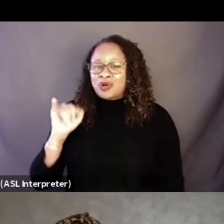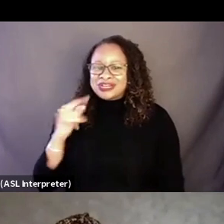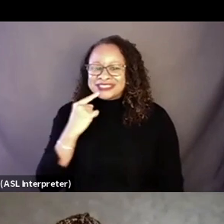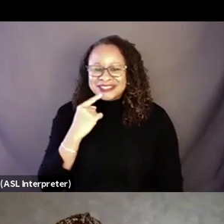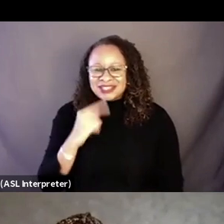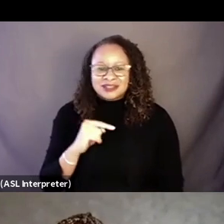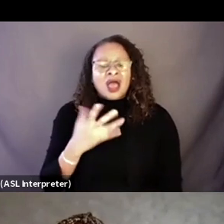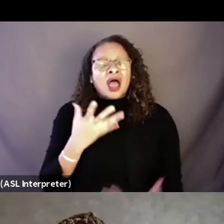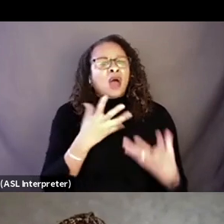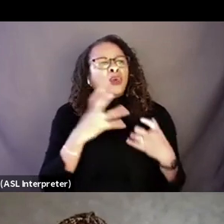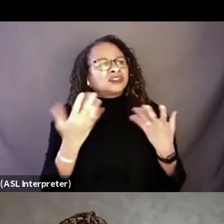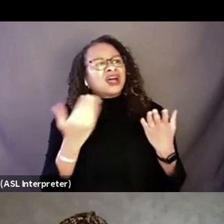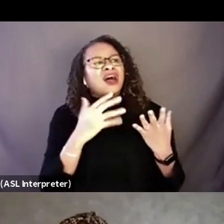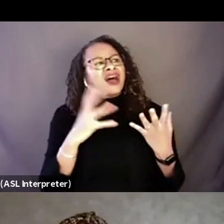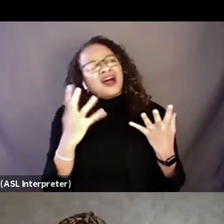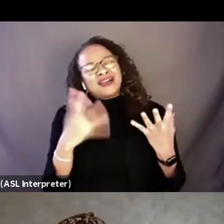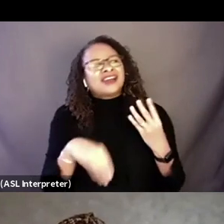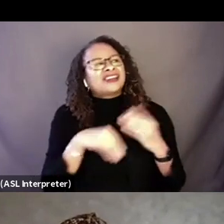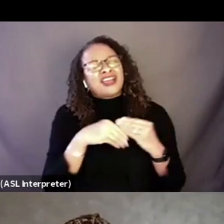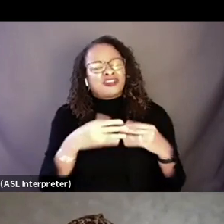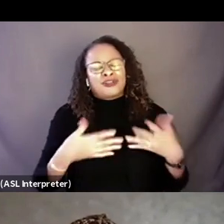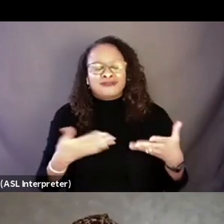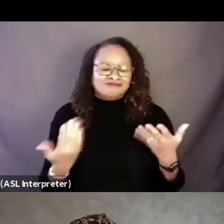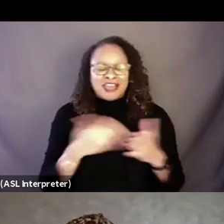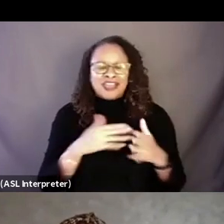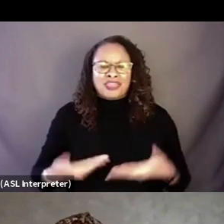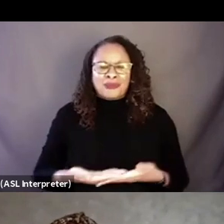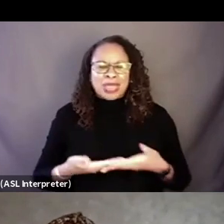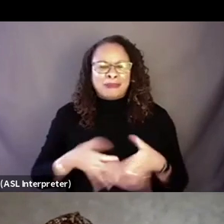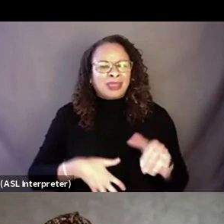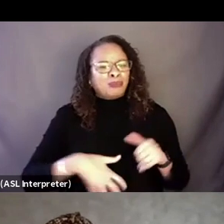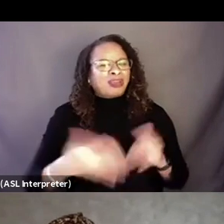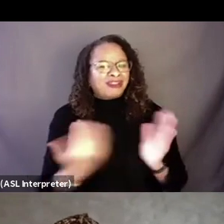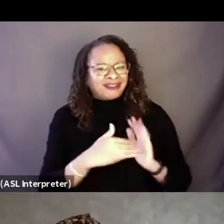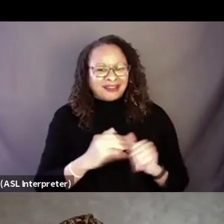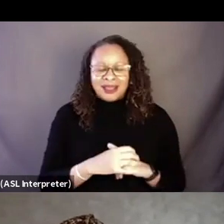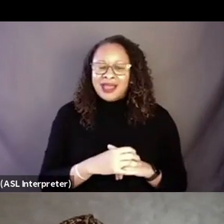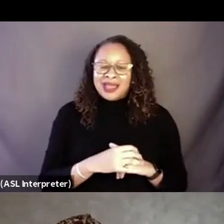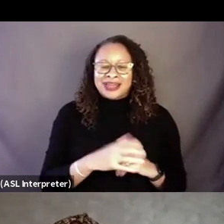of a really tense and vulnerable moment where your husband is asking you to come back.